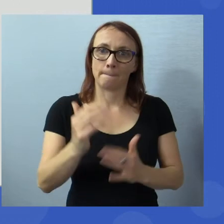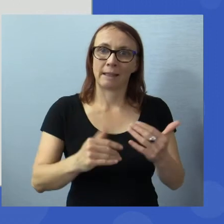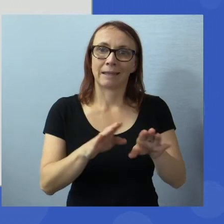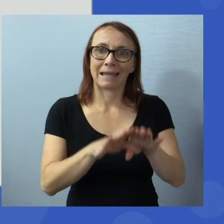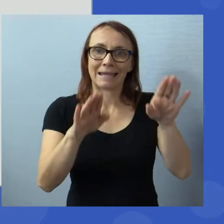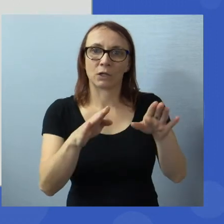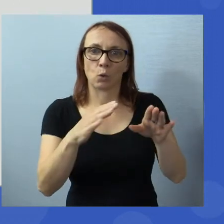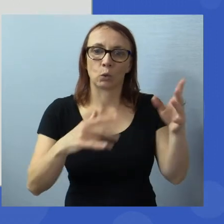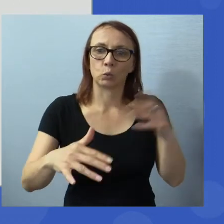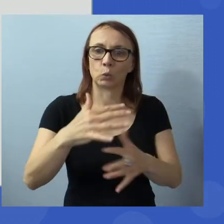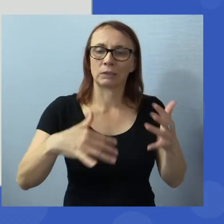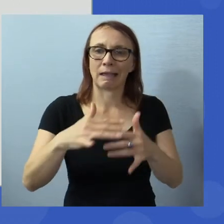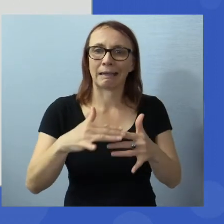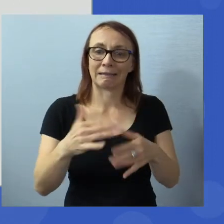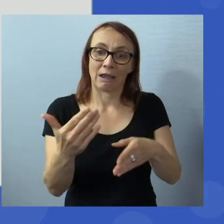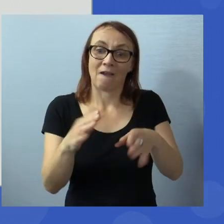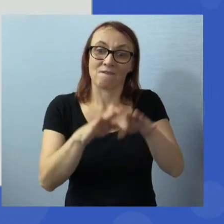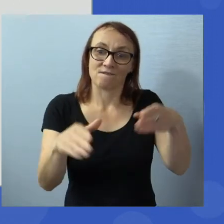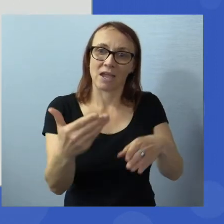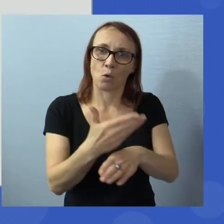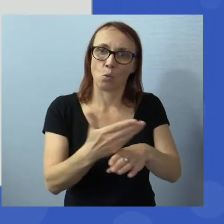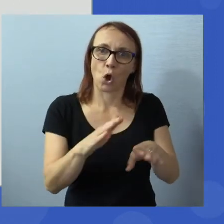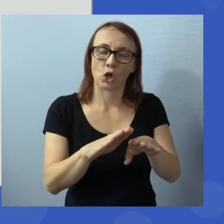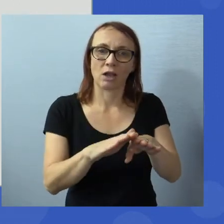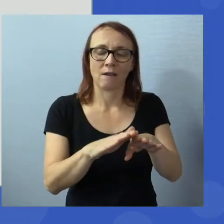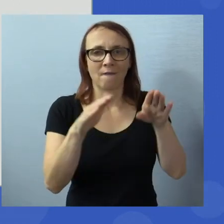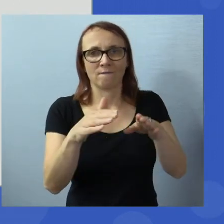workers have fair work and pay conditions an attack system that taxes